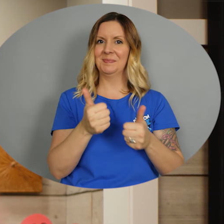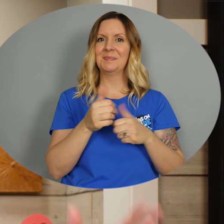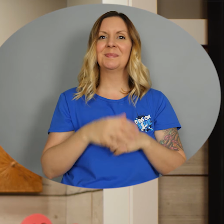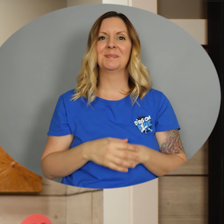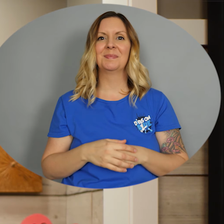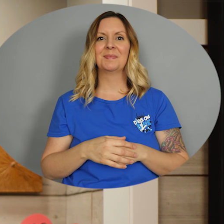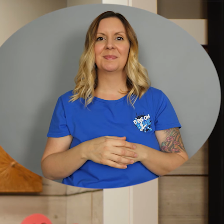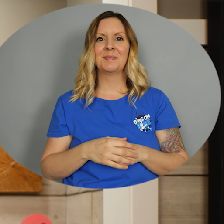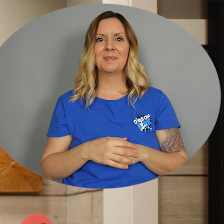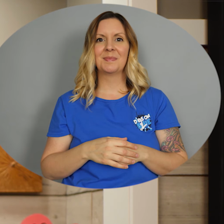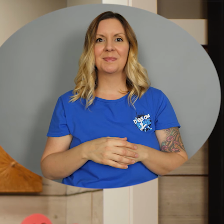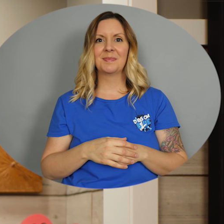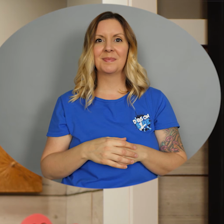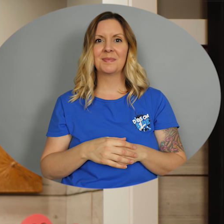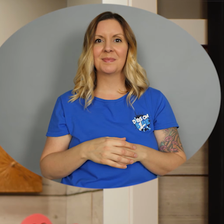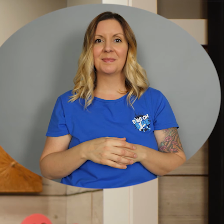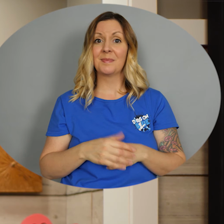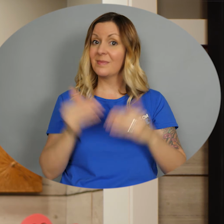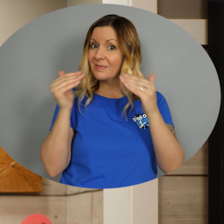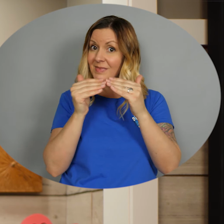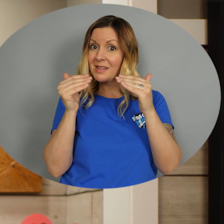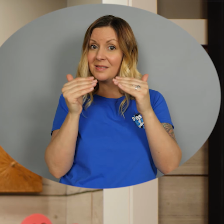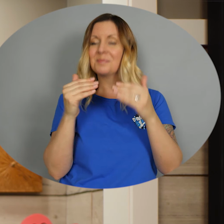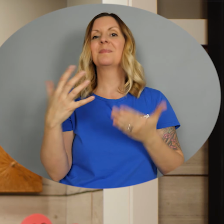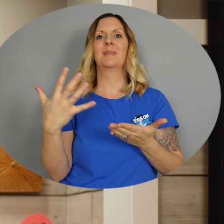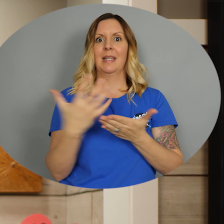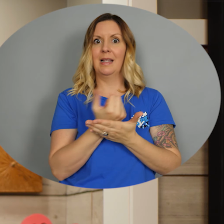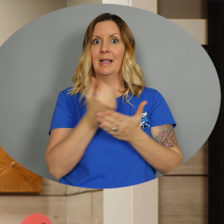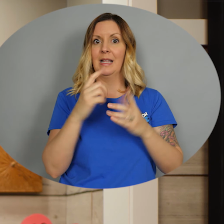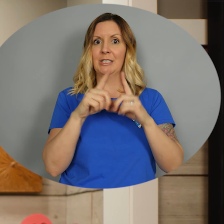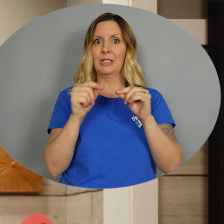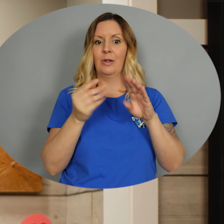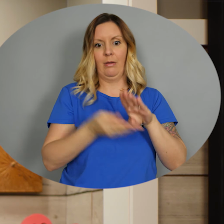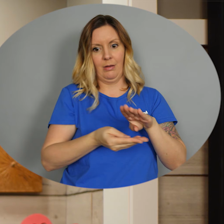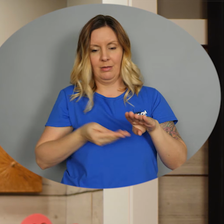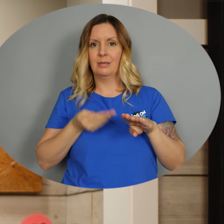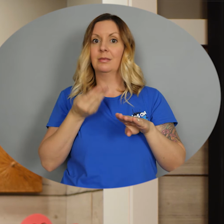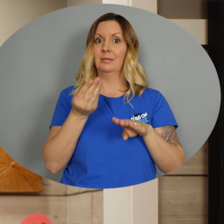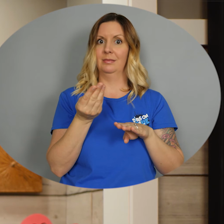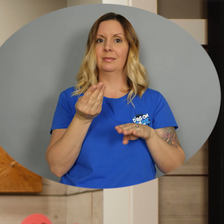with the highest score wins. Now if there’s a tie, the tied player with the most points